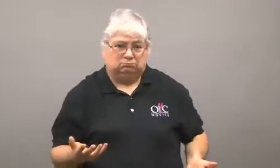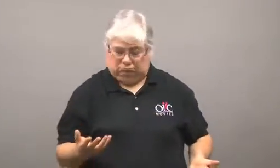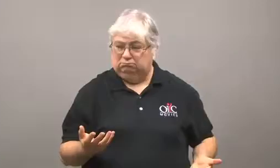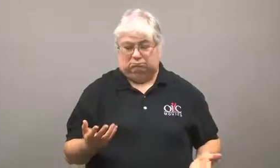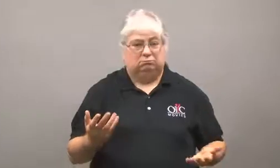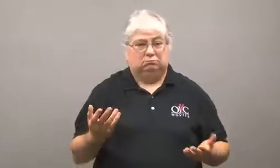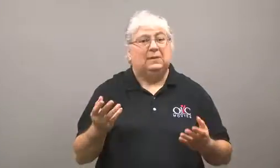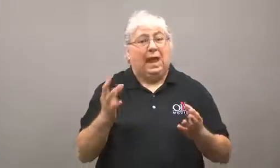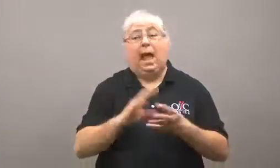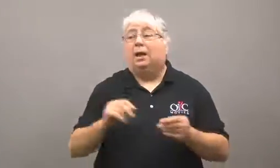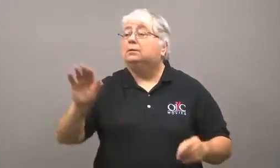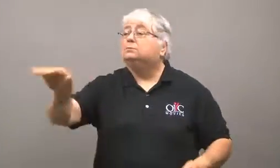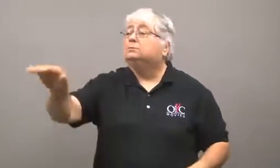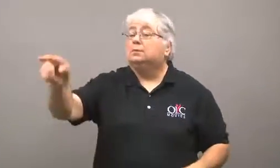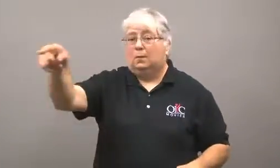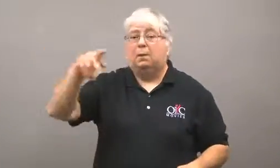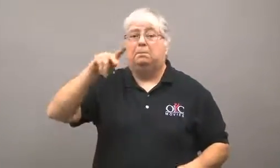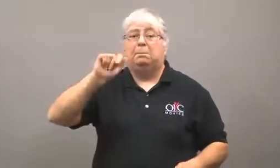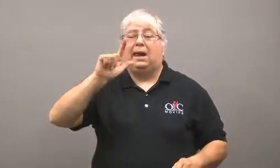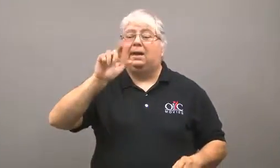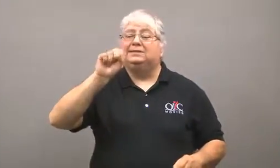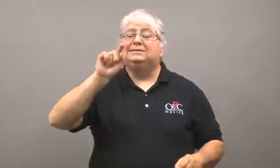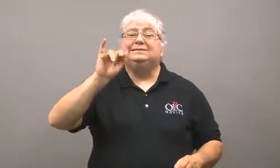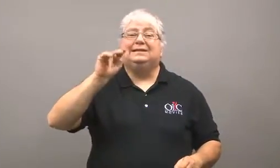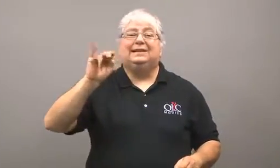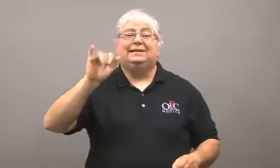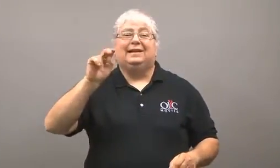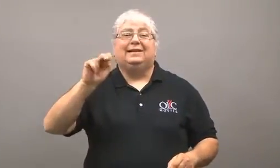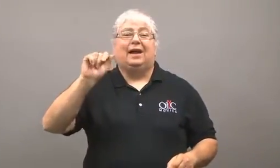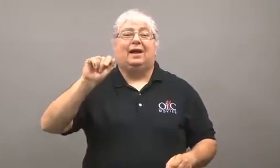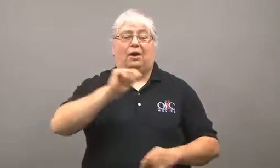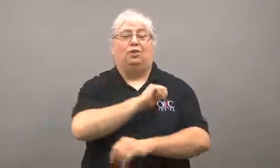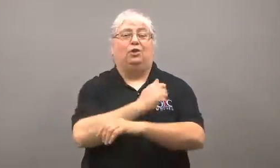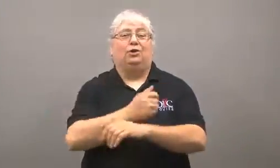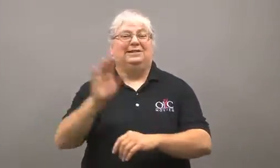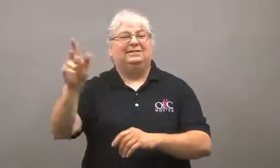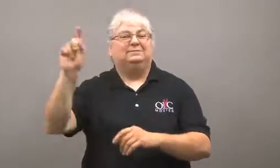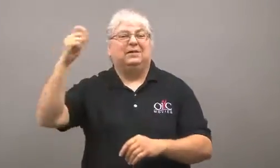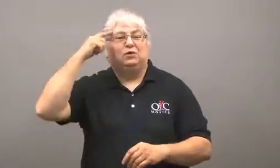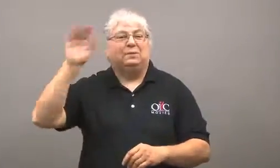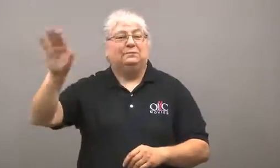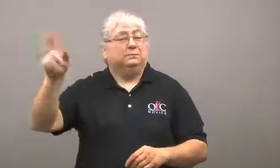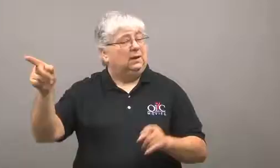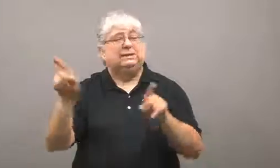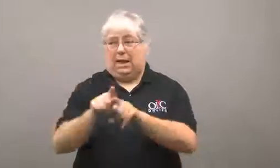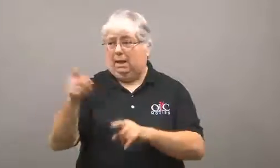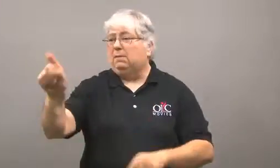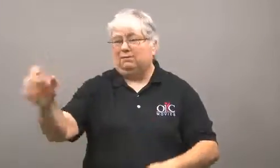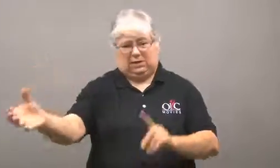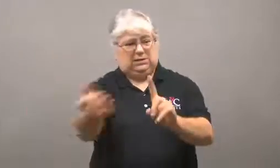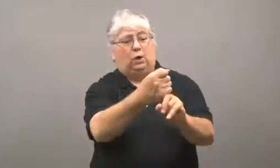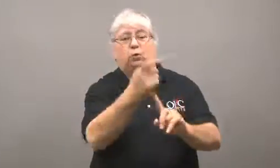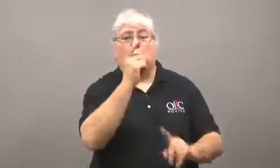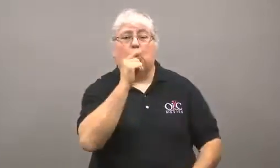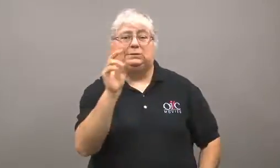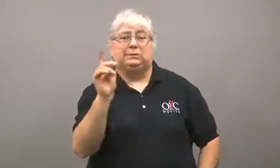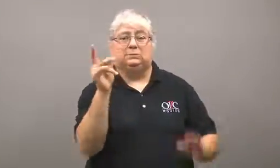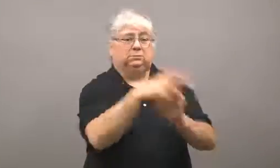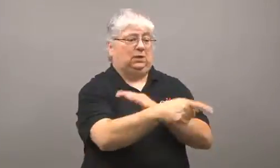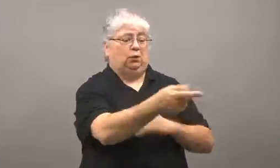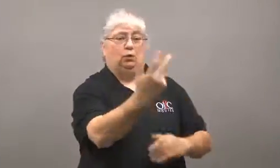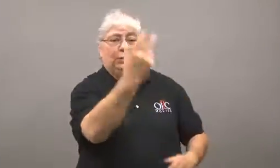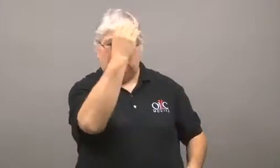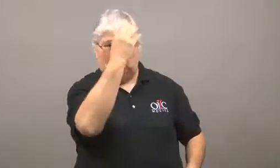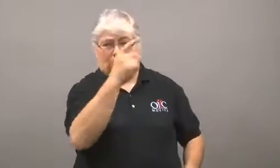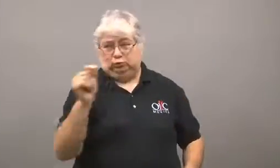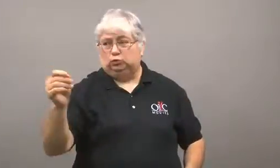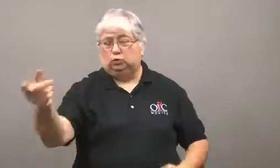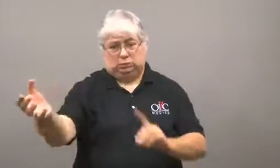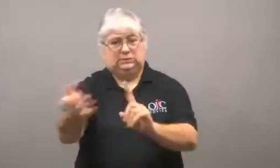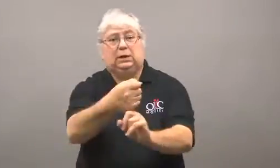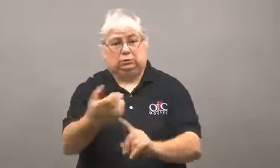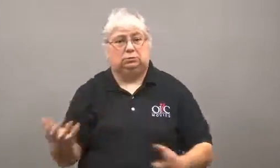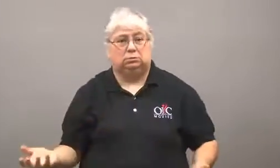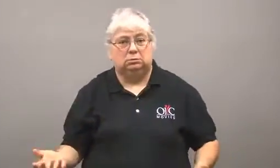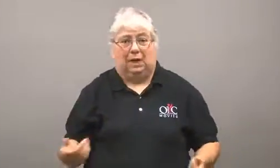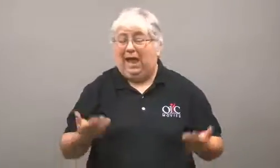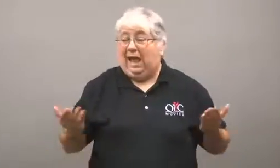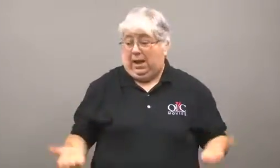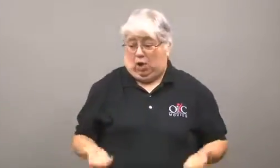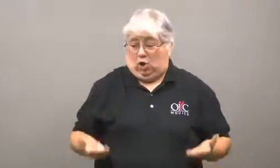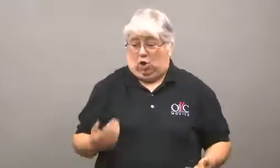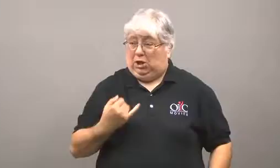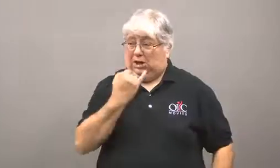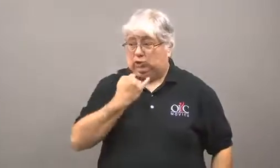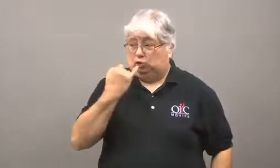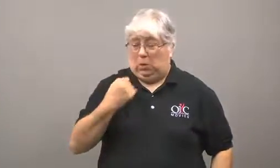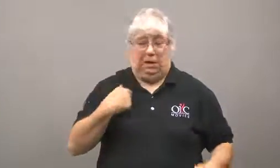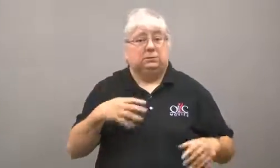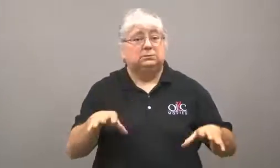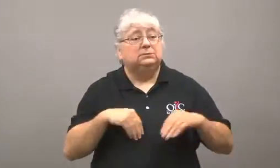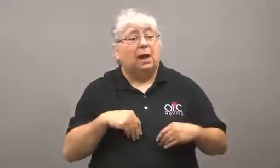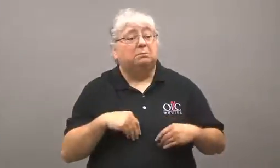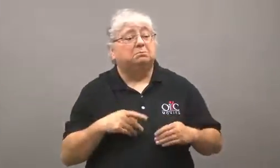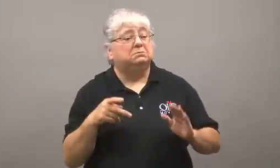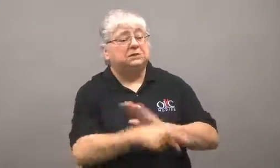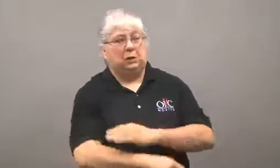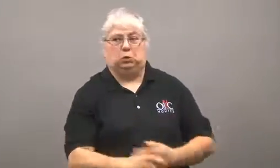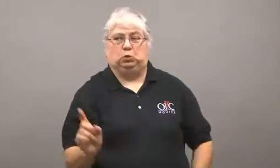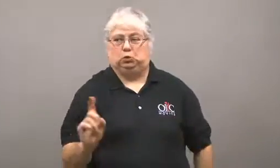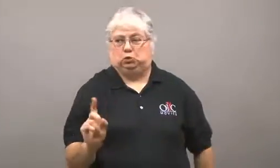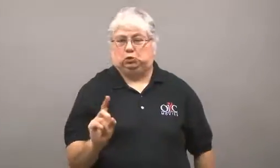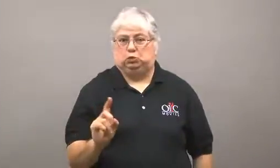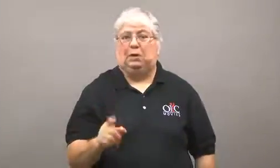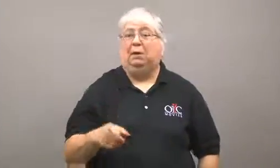He called on the Palestinian Authority to find the killers of the 3 boys.